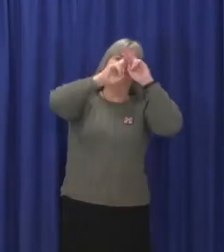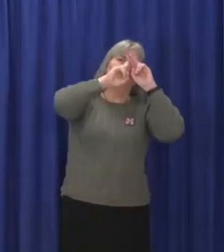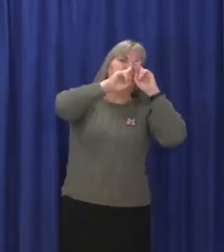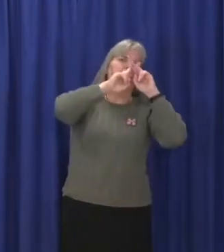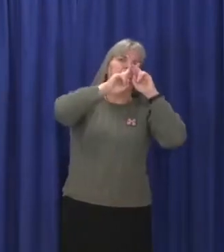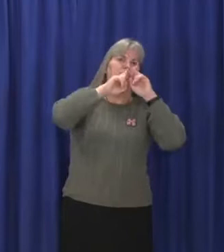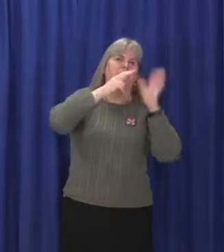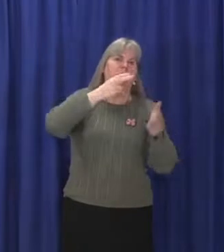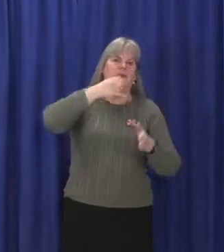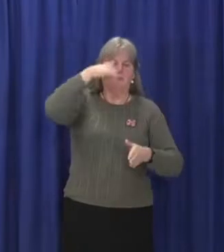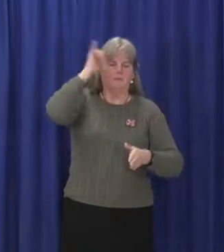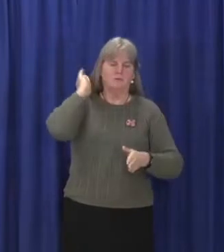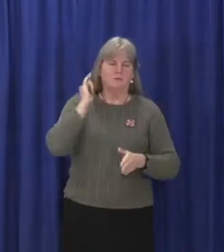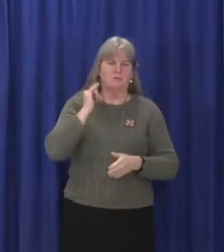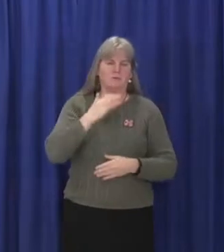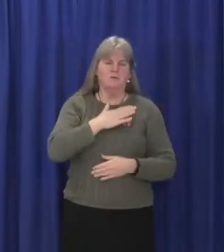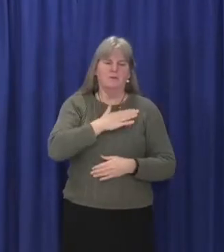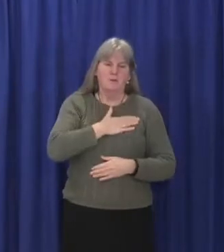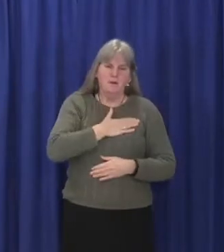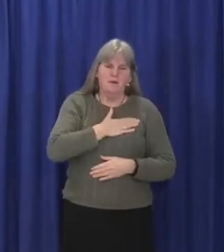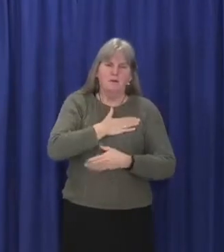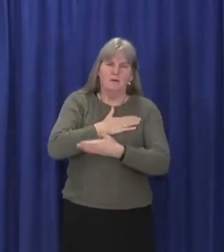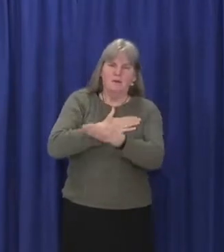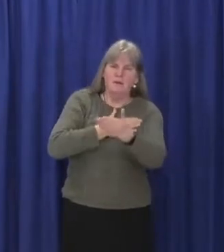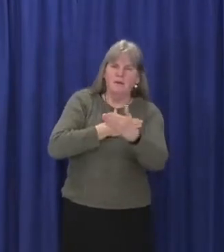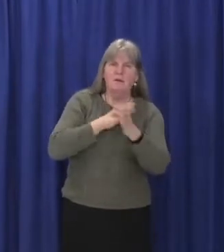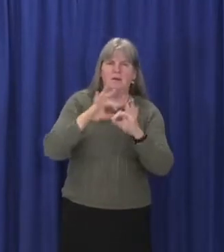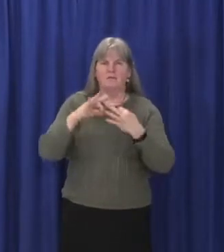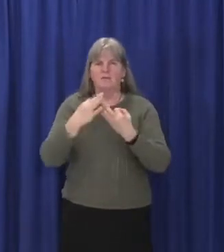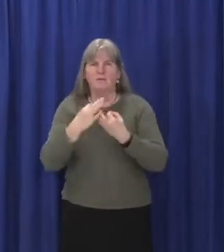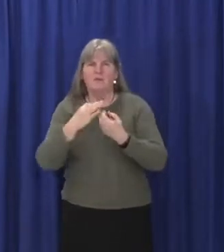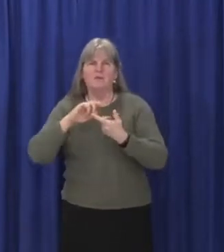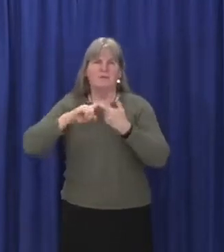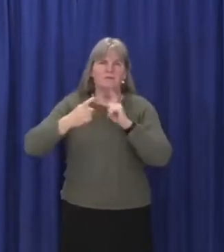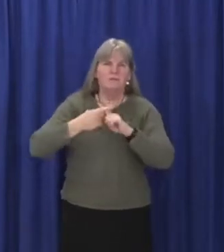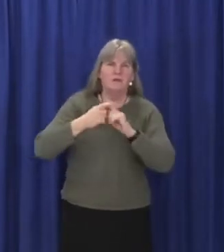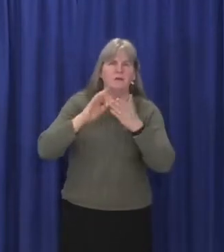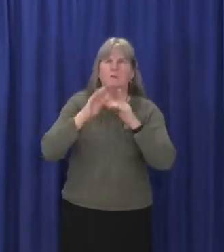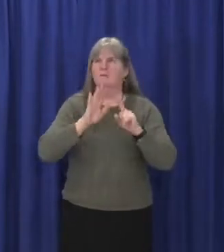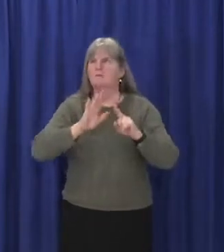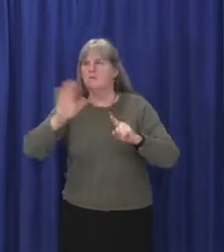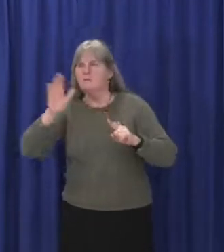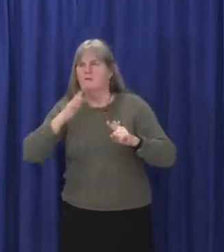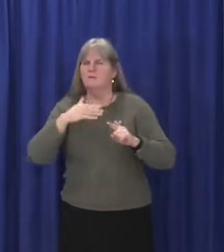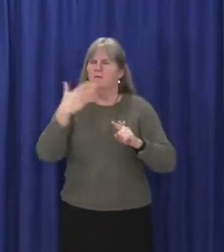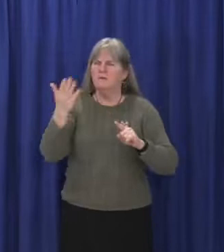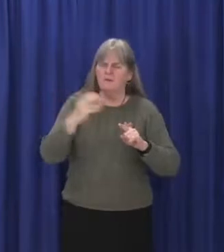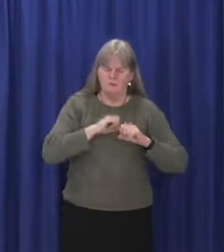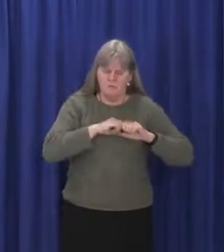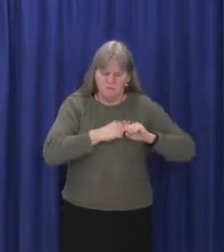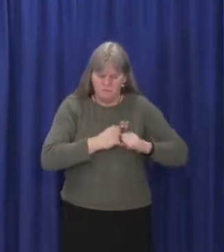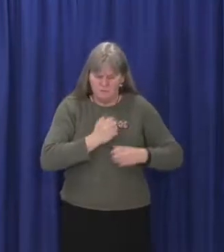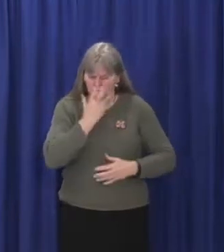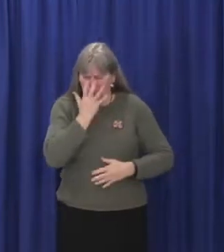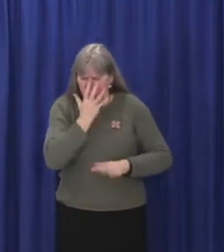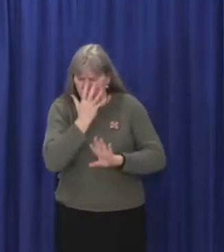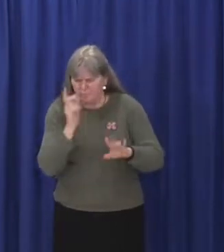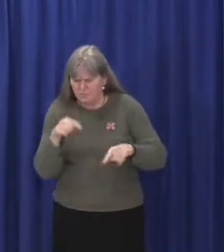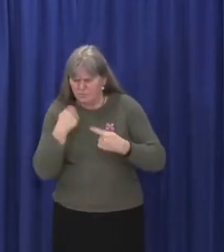Our hearts go out to the families, friends, and communities, mourning the loss of loved ones due to opioid,